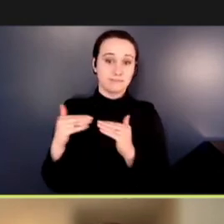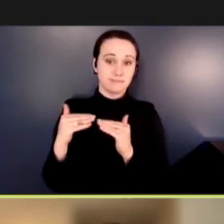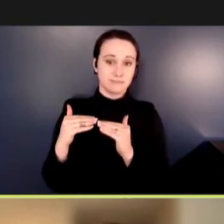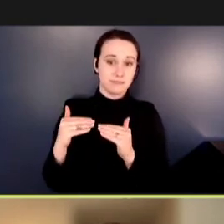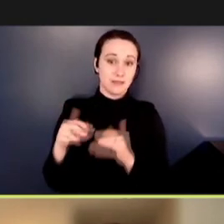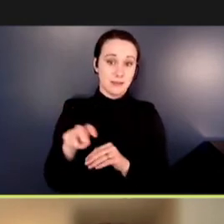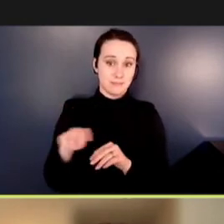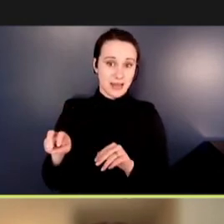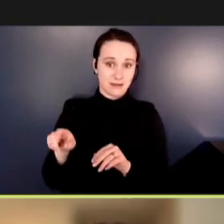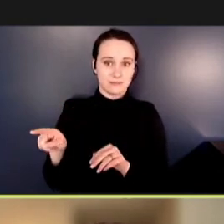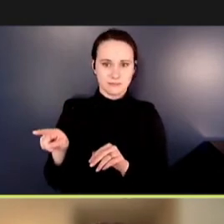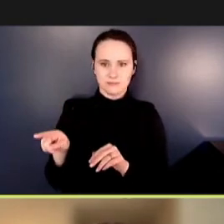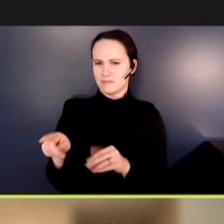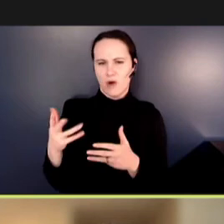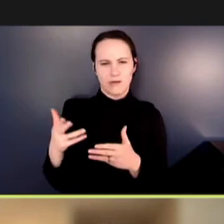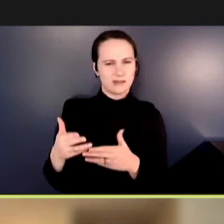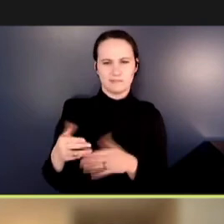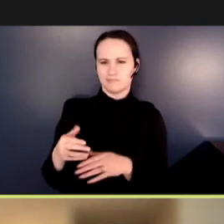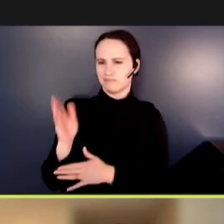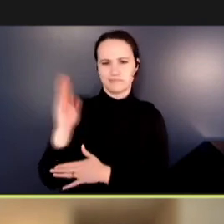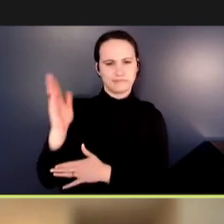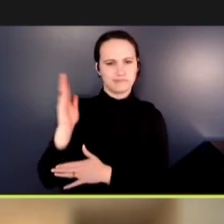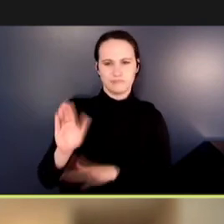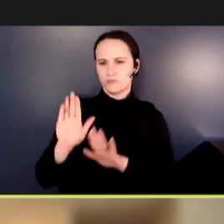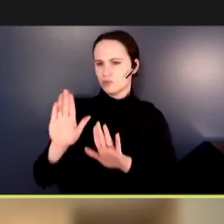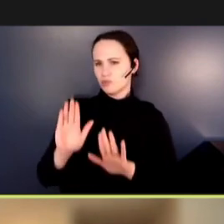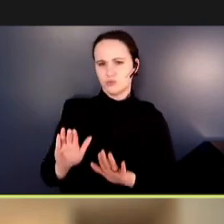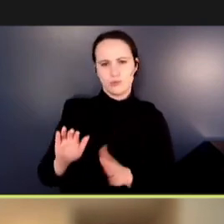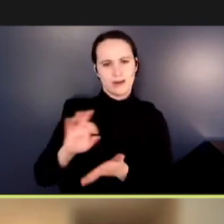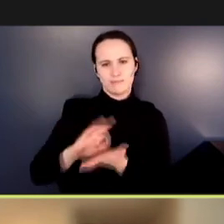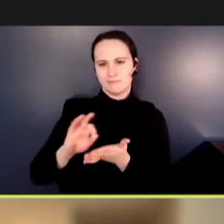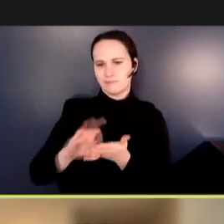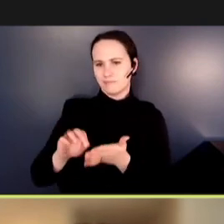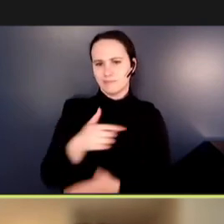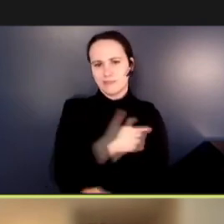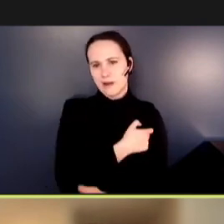guys some really great updates on vaccine rates among adults, but one thing that I just want to